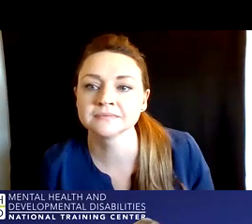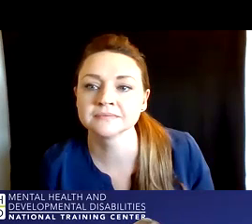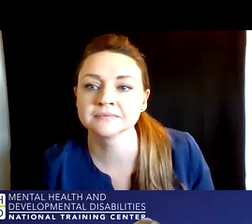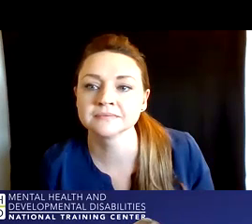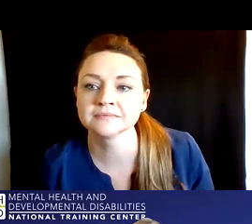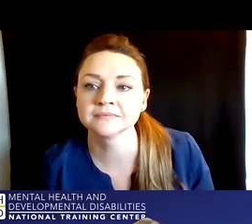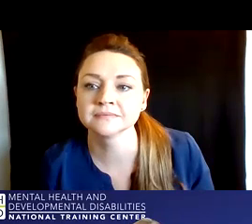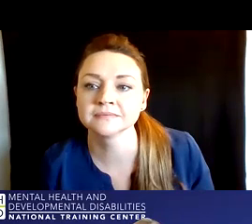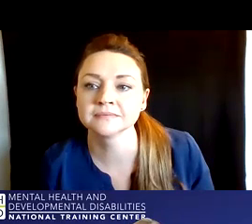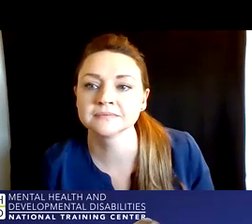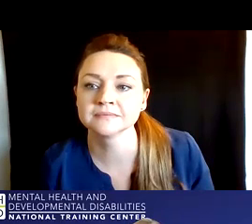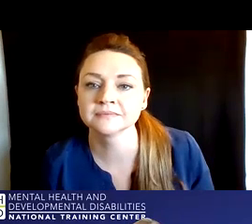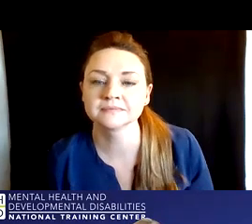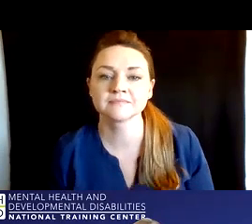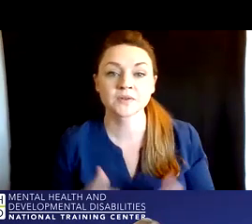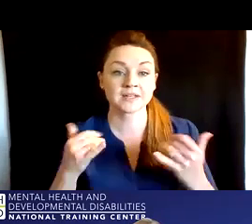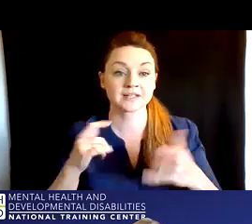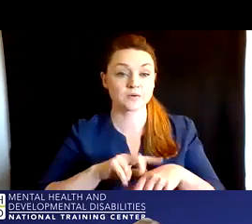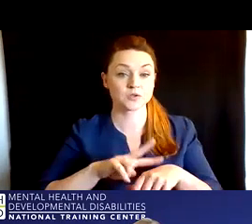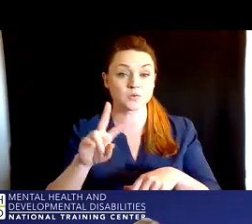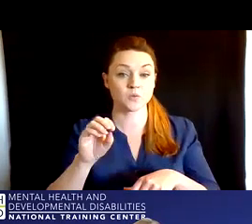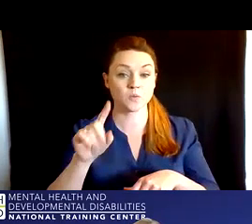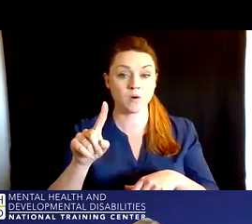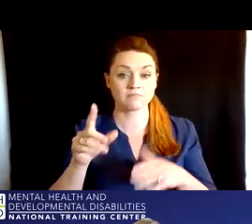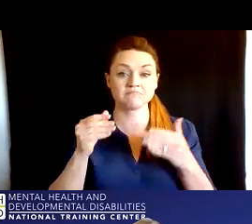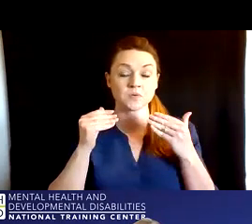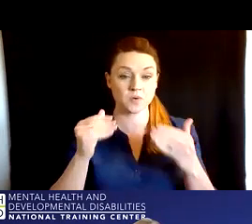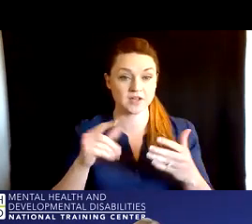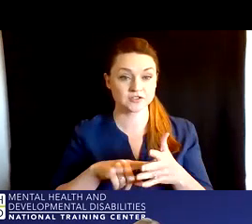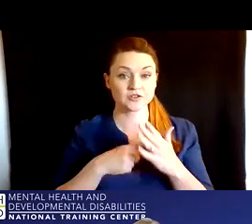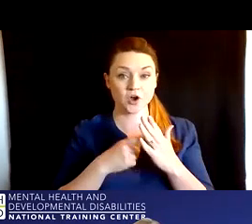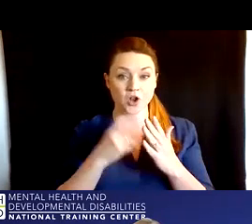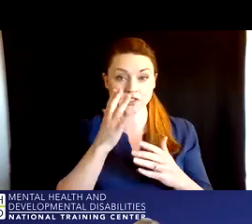It's 2:01, I'm gonna respect our time and go ahead and start. It looks like our Zoom room is full